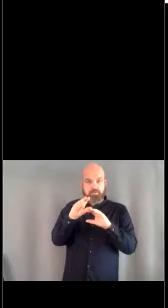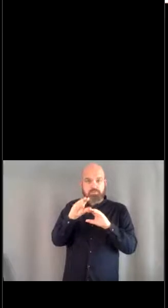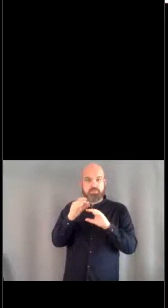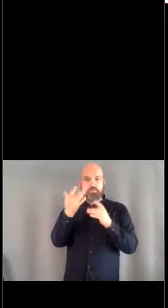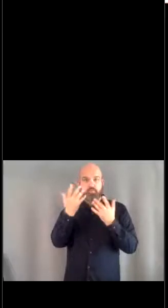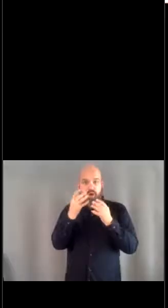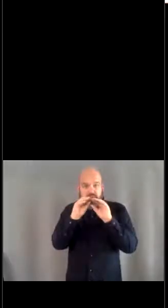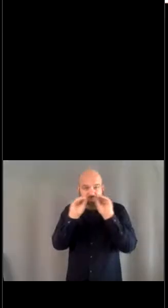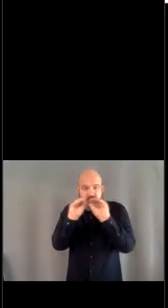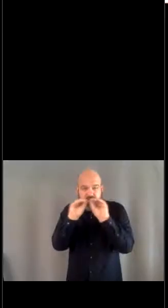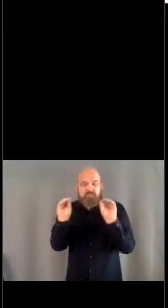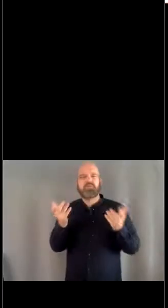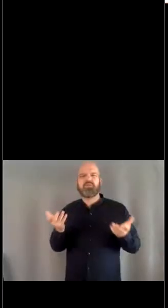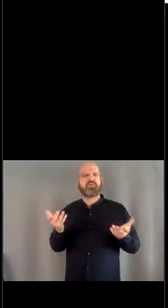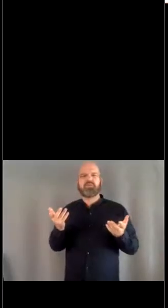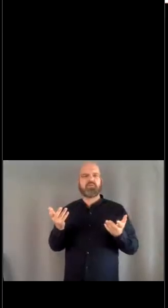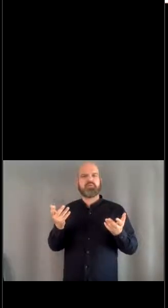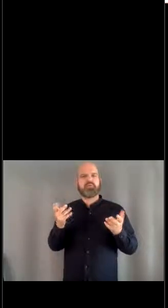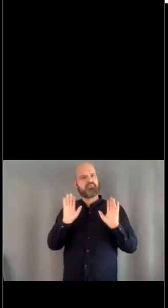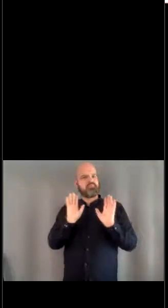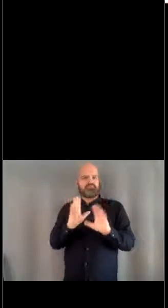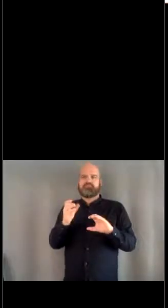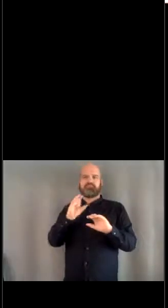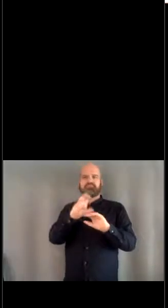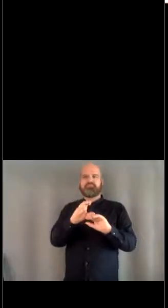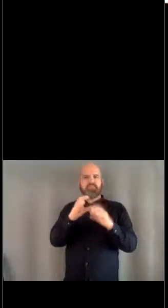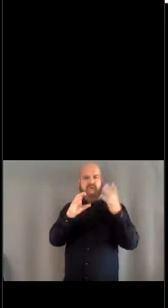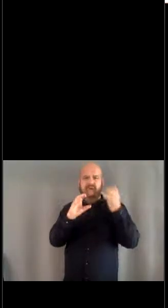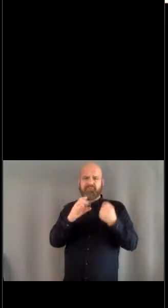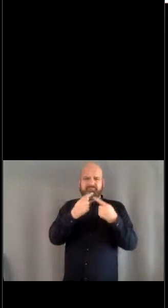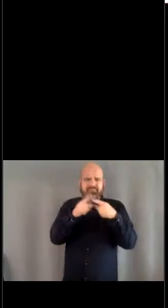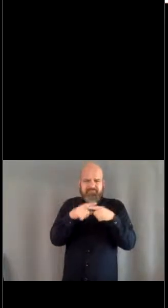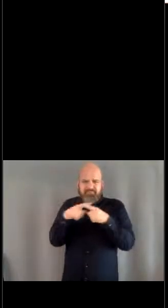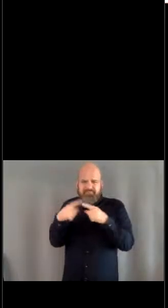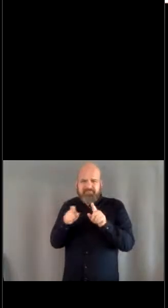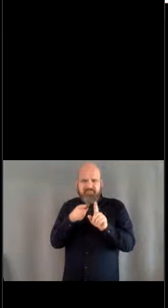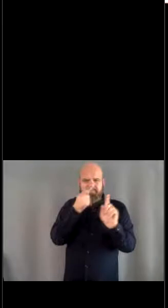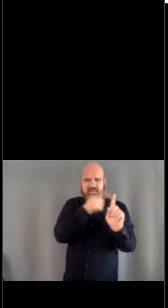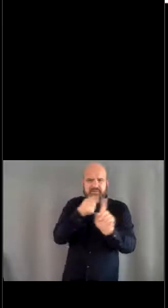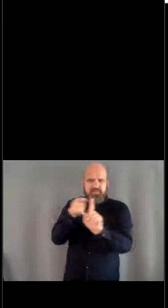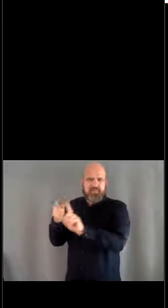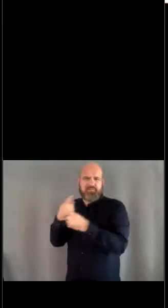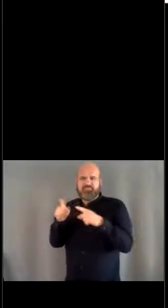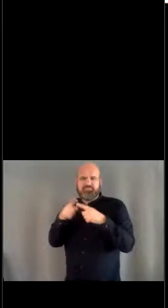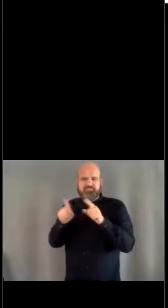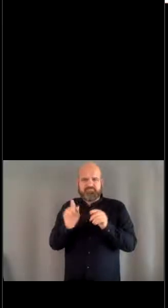for various reasons and different situations. But we need to supplement that with support services,